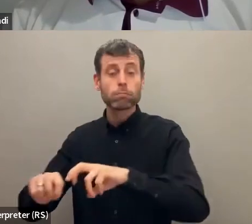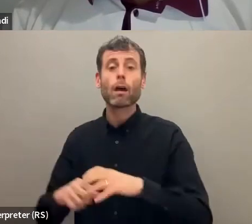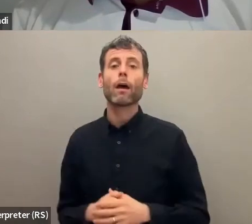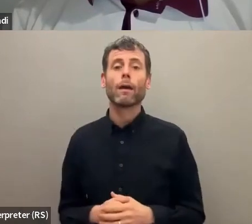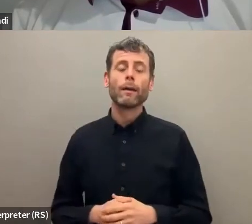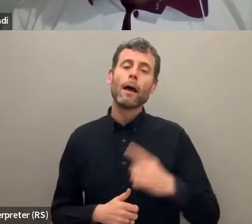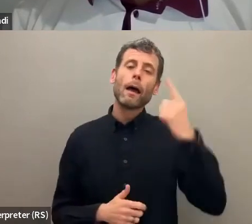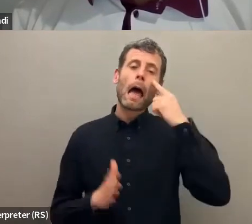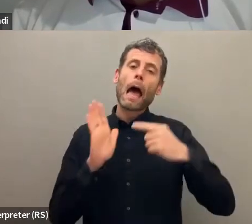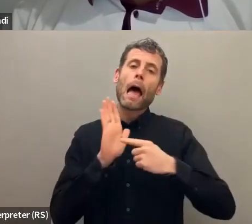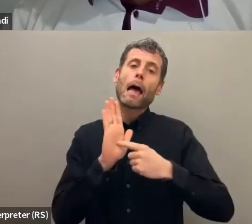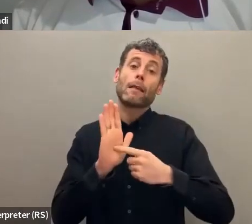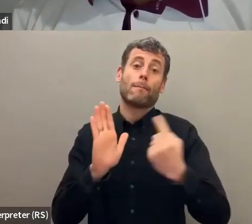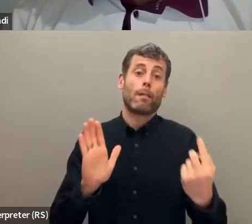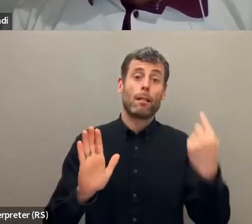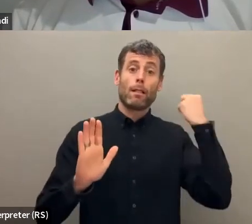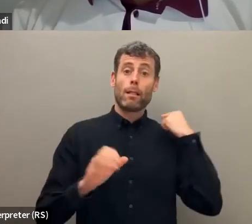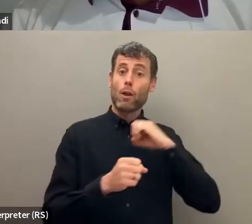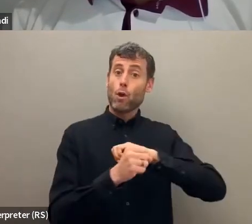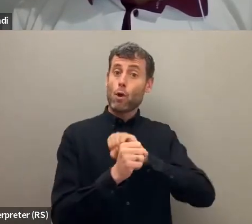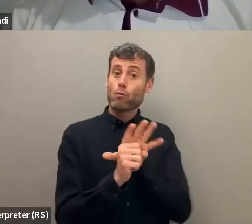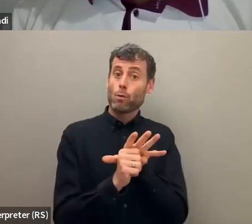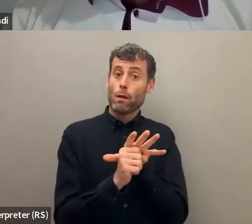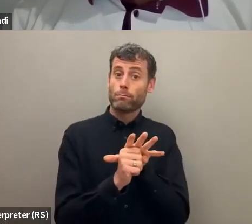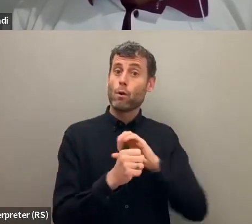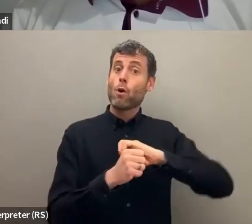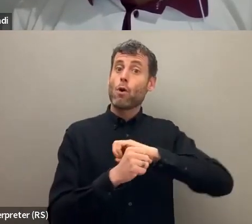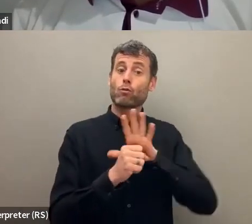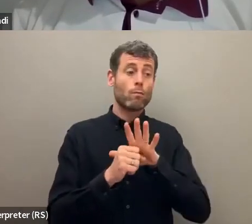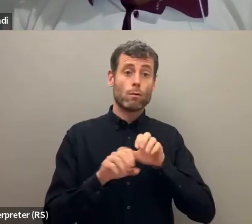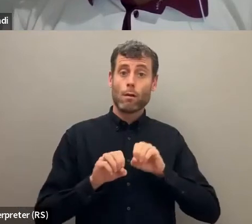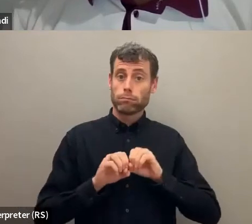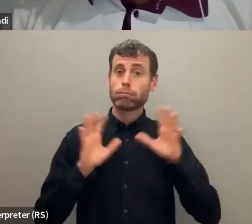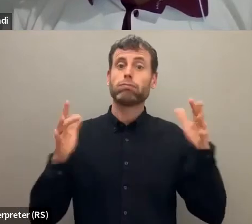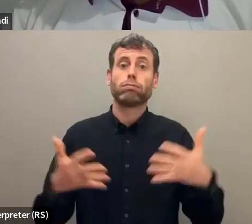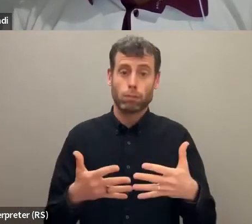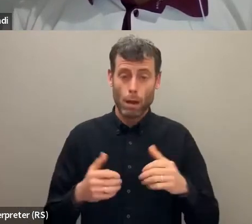Jennifer Madans: Especially the representativeness of the data but also does not respect the rights of persons with disabilities.